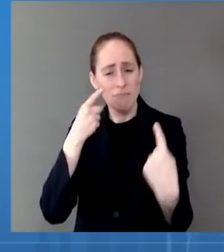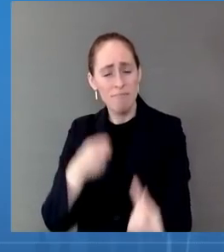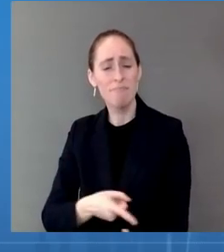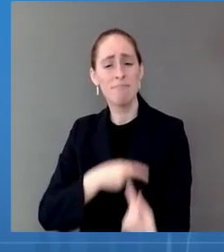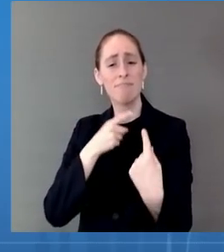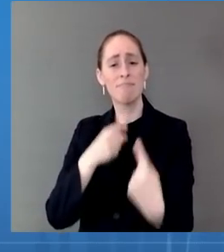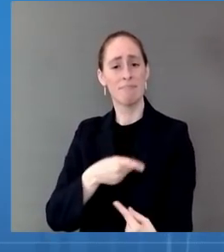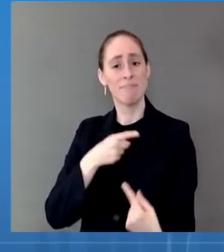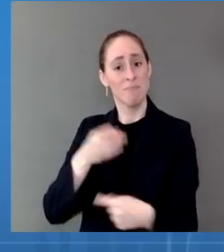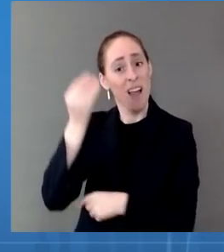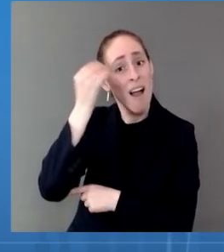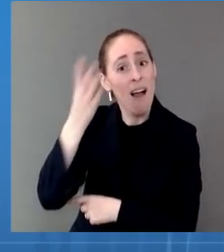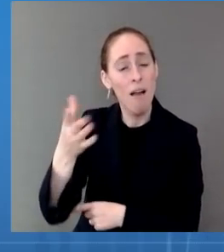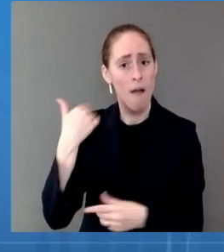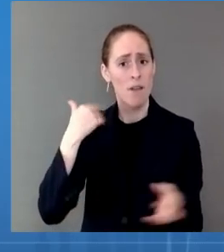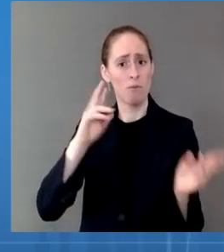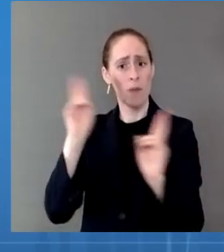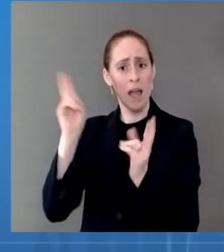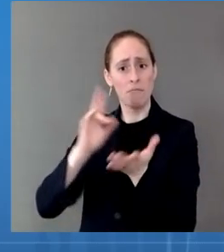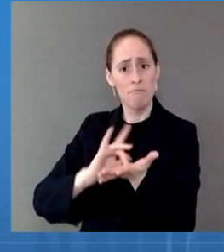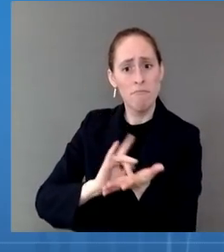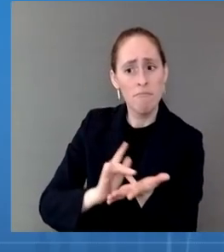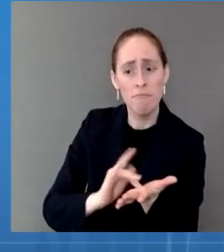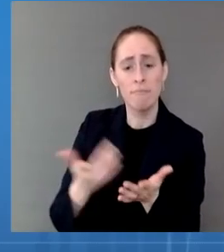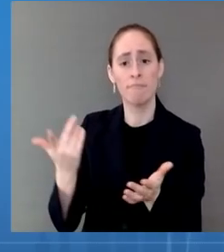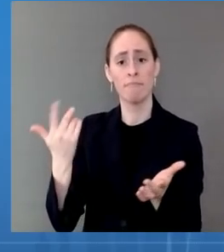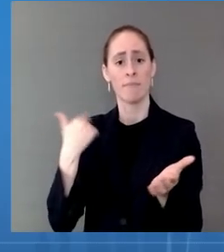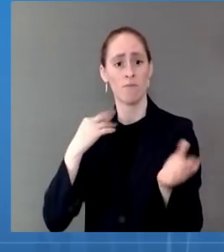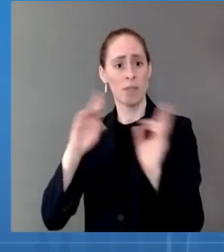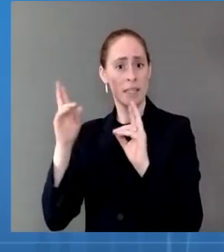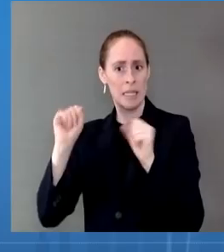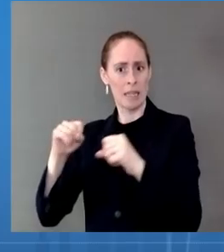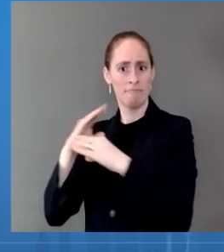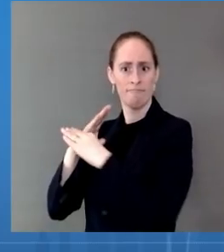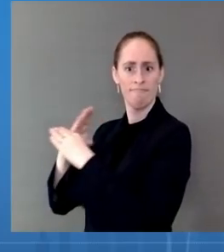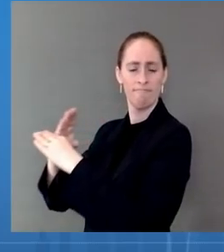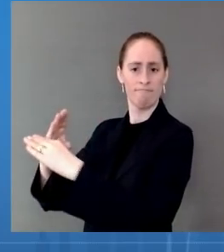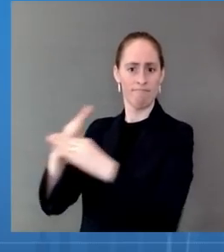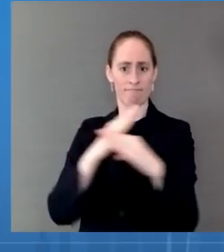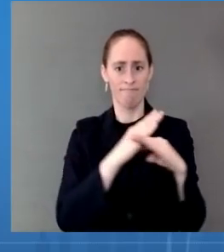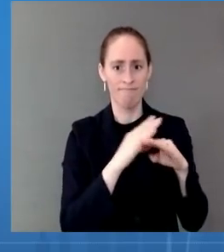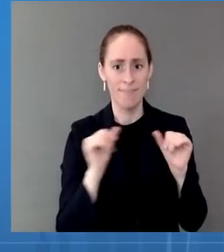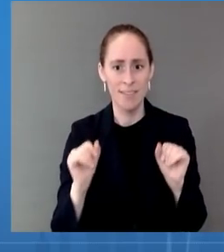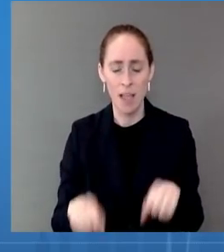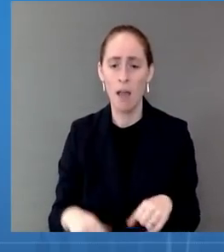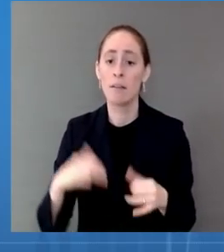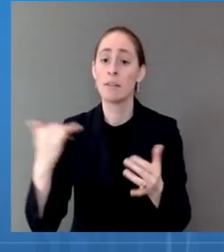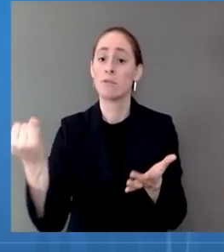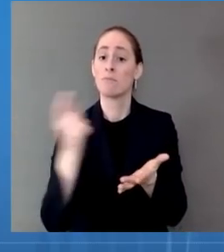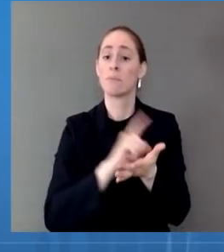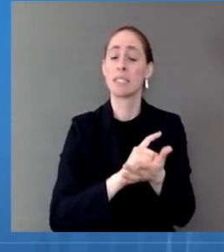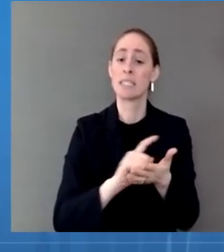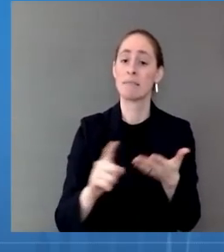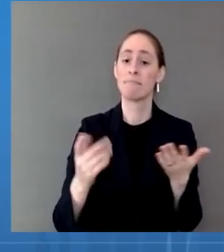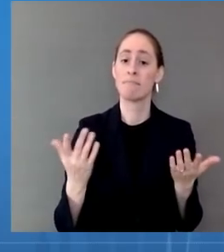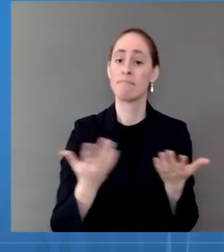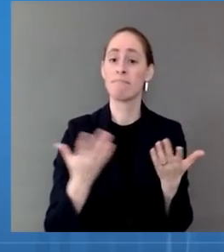I issued a Surgeon General's Advisory on protecting youth mental health. The advisory is a resource for kids and families